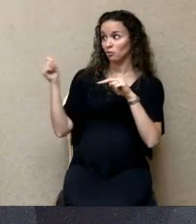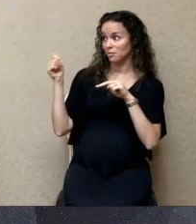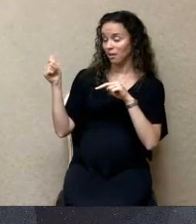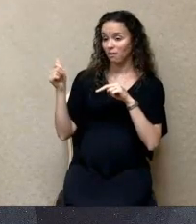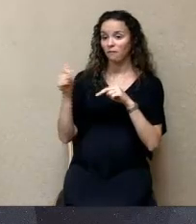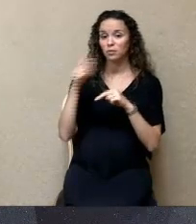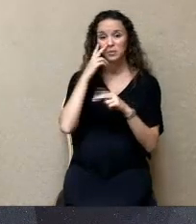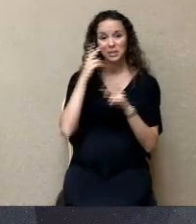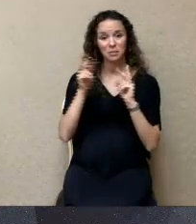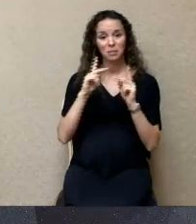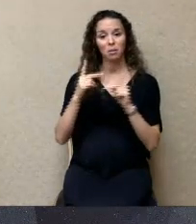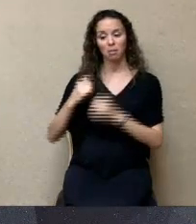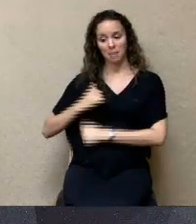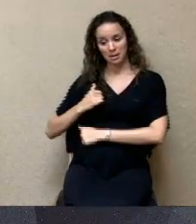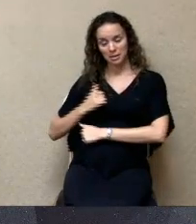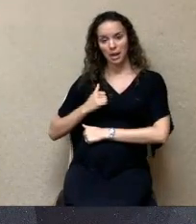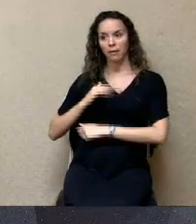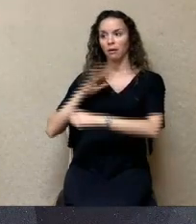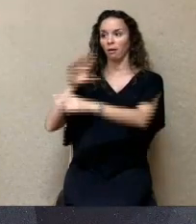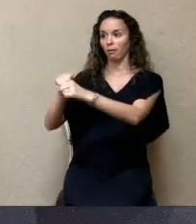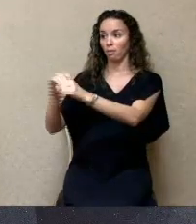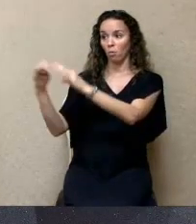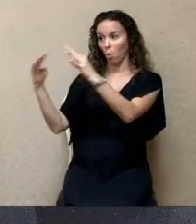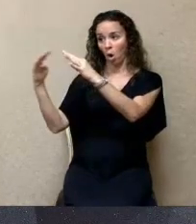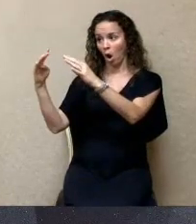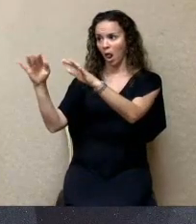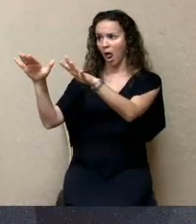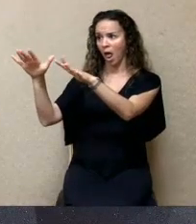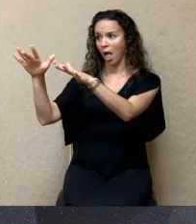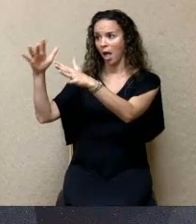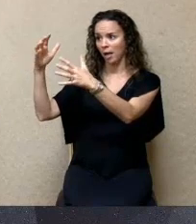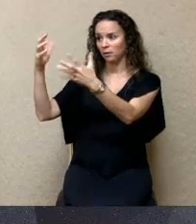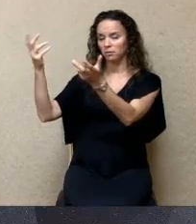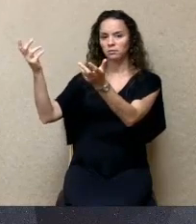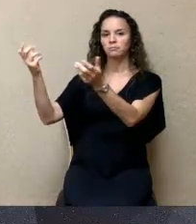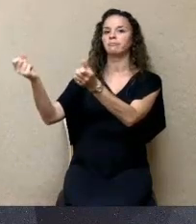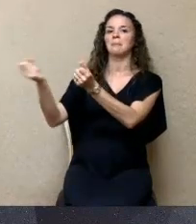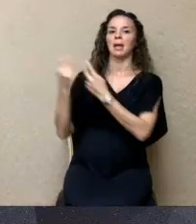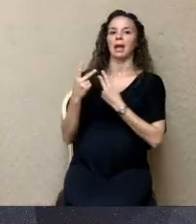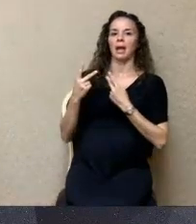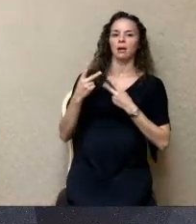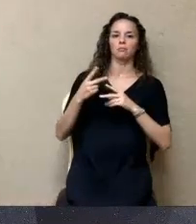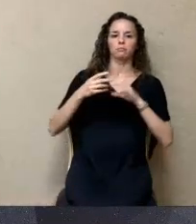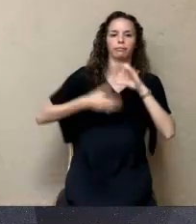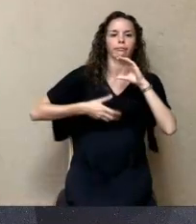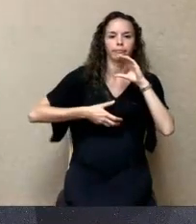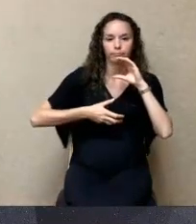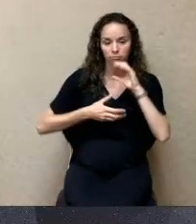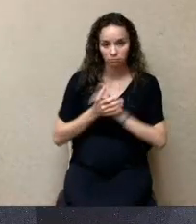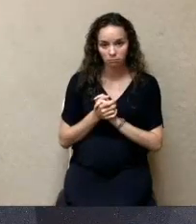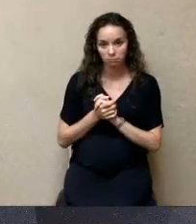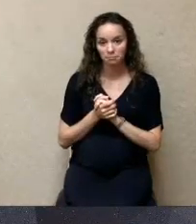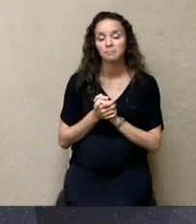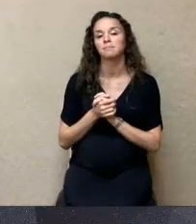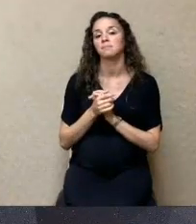type of services are you providing that population? Yeah, that's a great question, so talking about